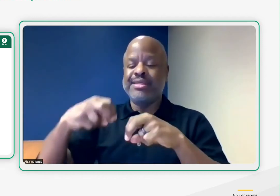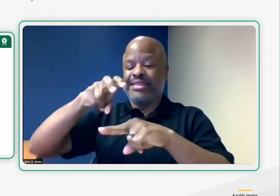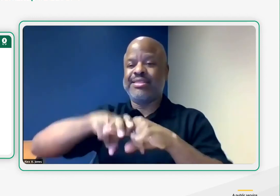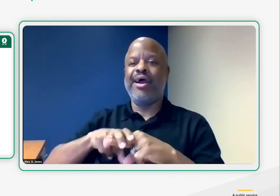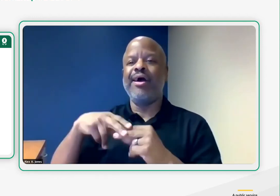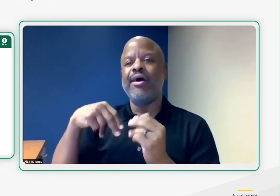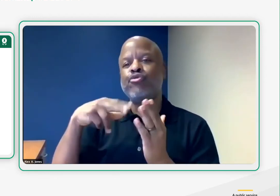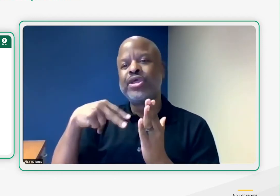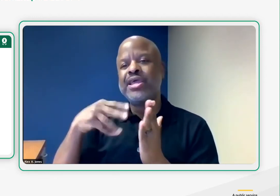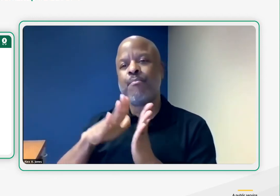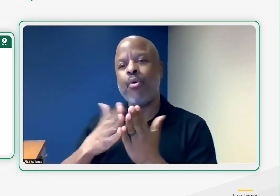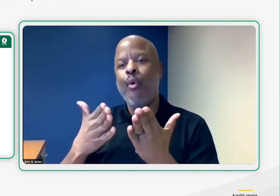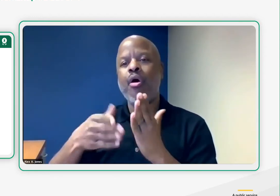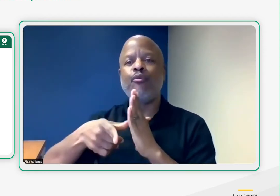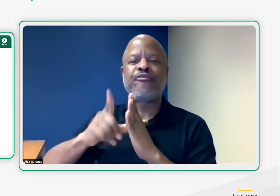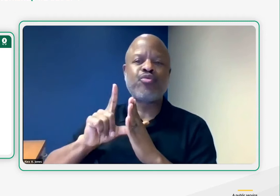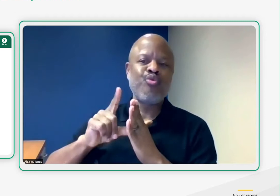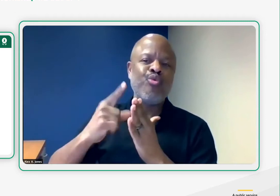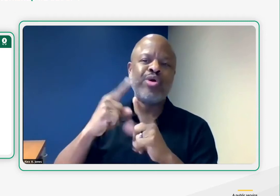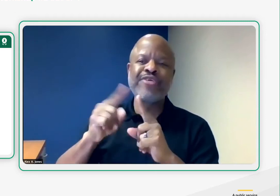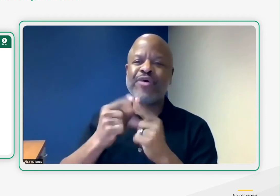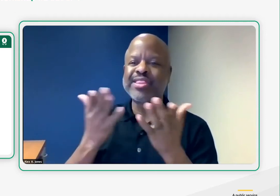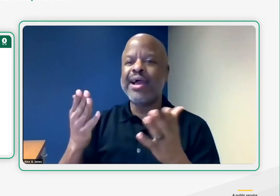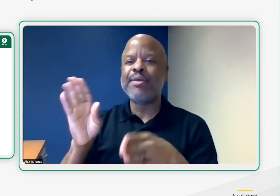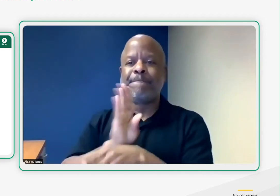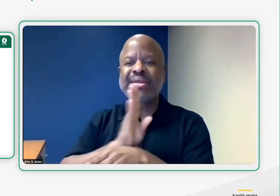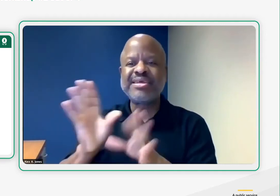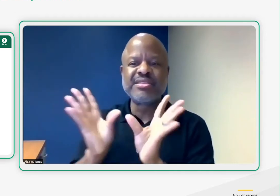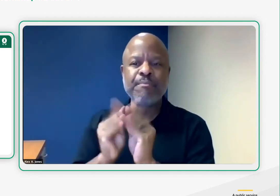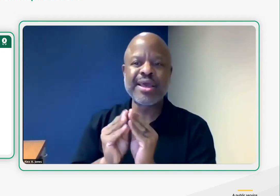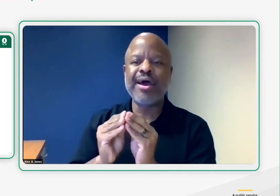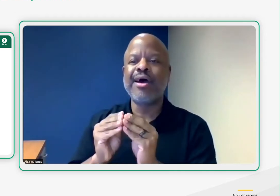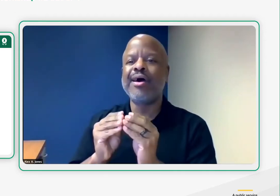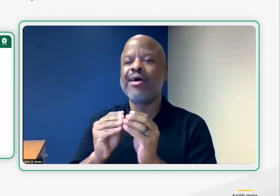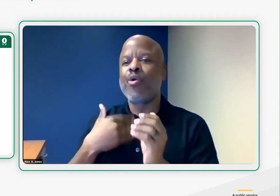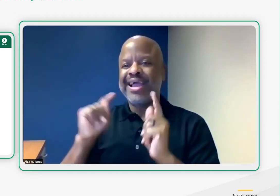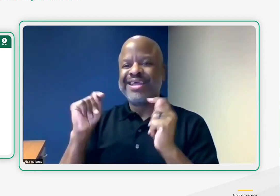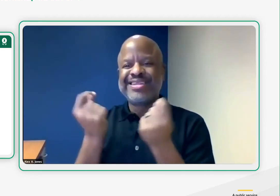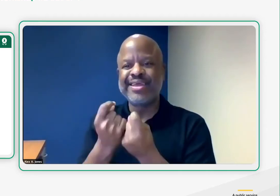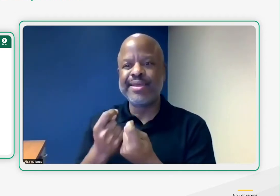for hours on end, reading books, reviewing business meetings and plans, meeting with